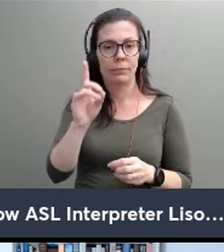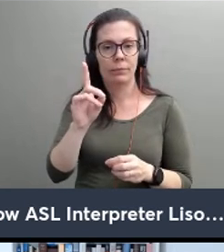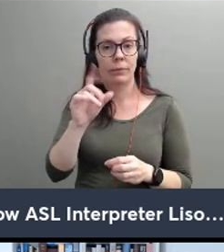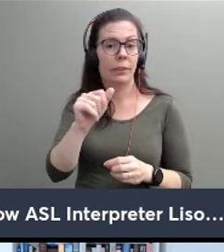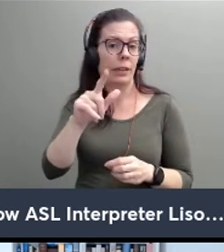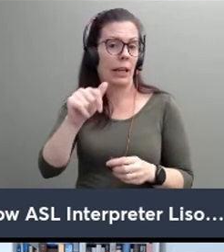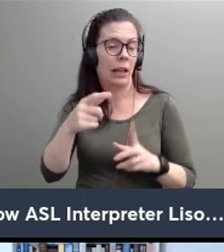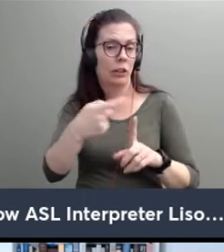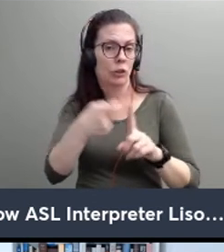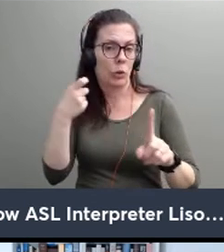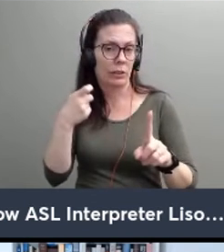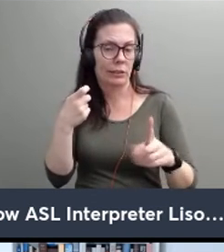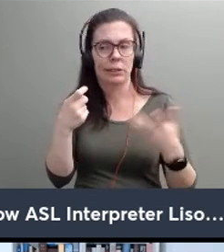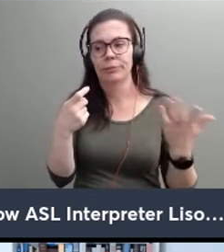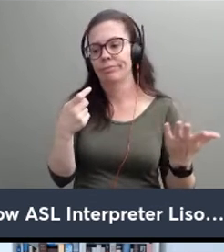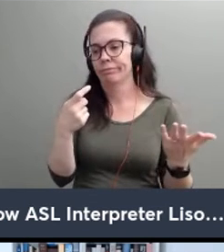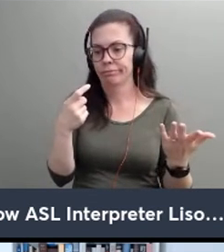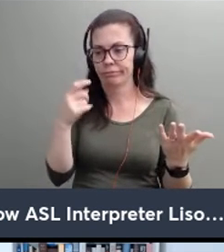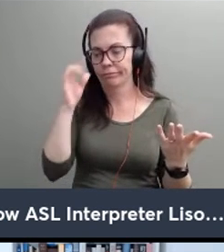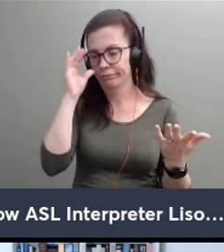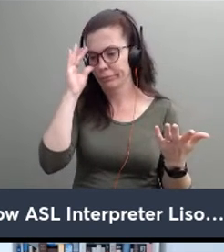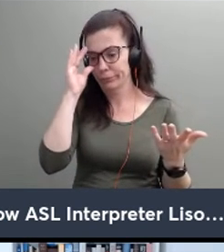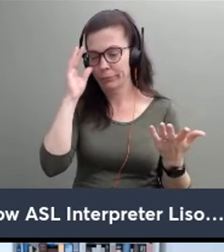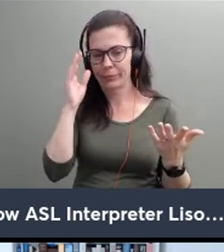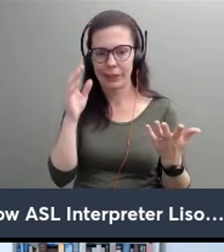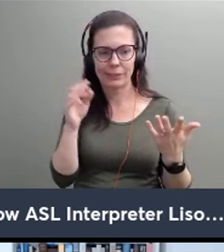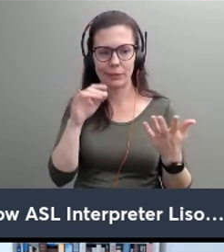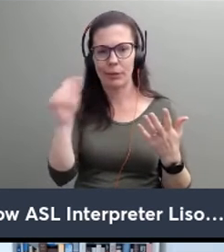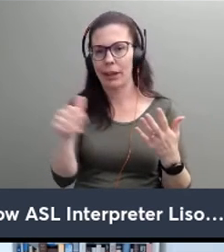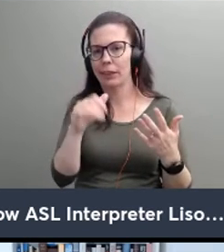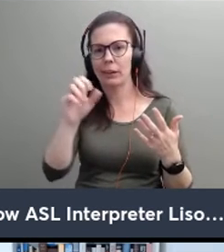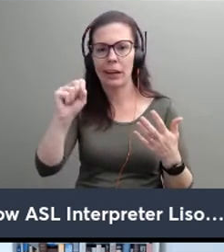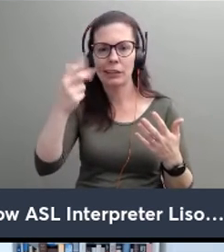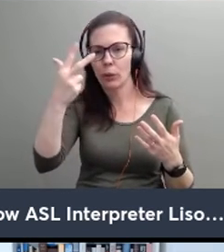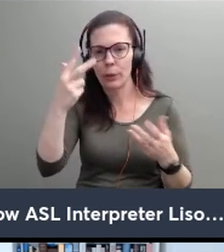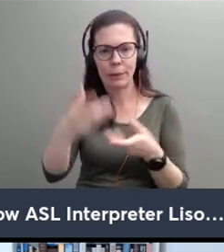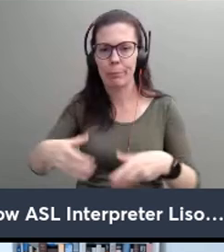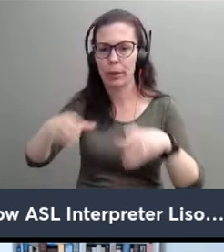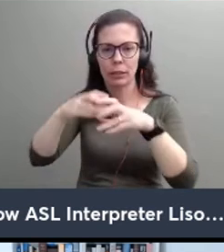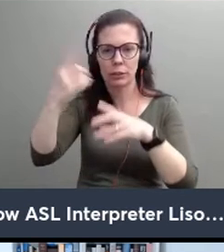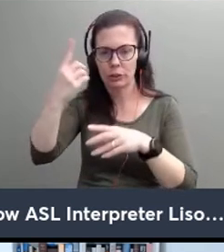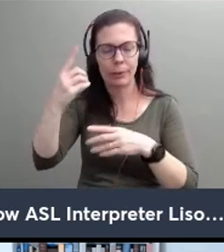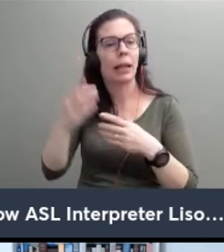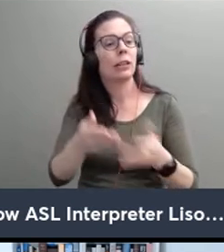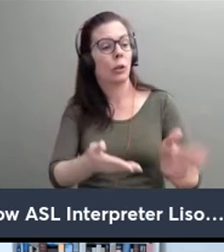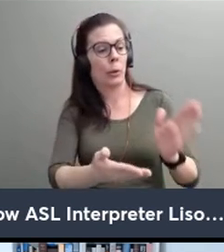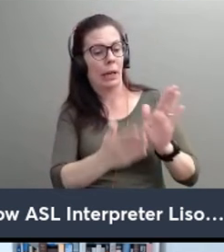Let's say Athena or some other S3 bucket or something. And as the data refreshes that,